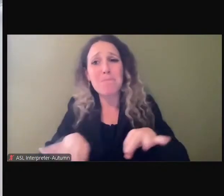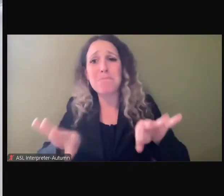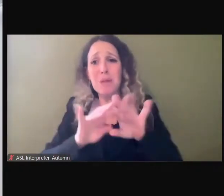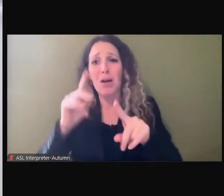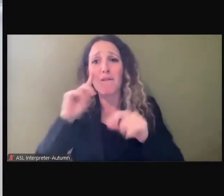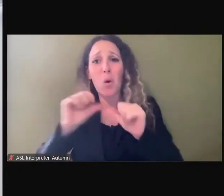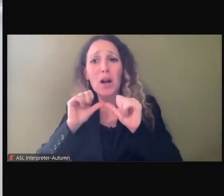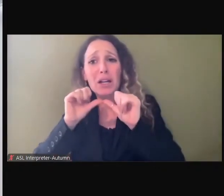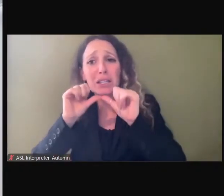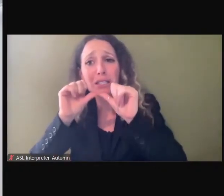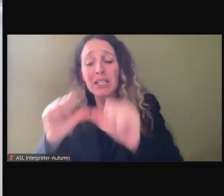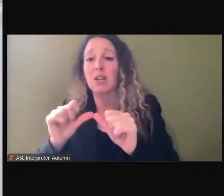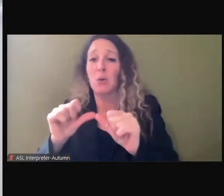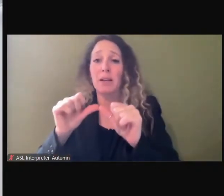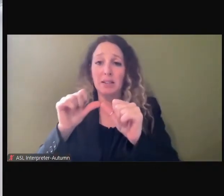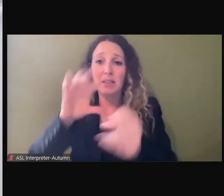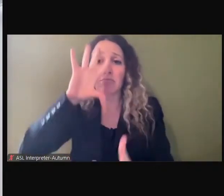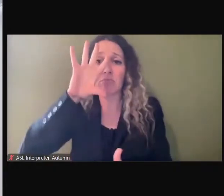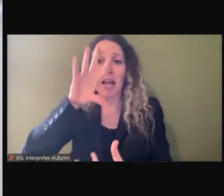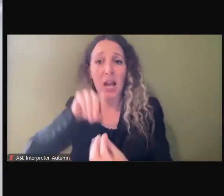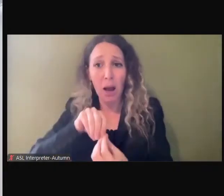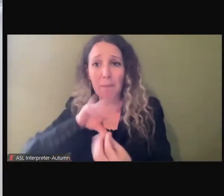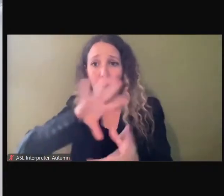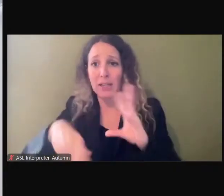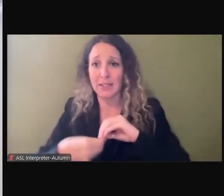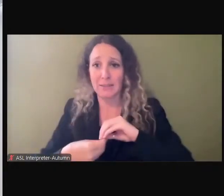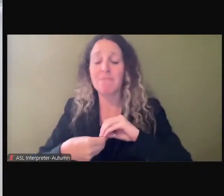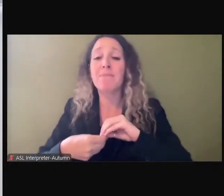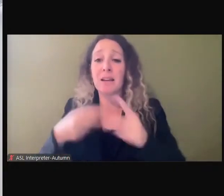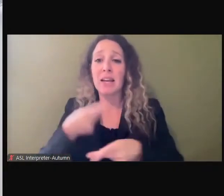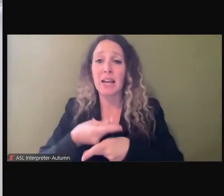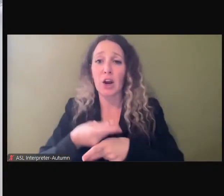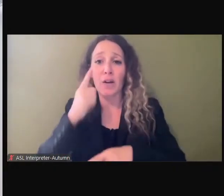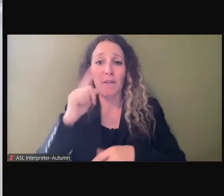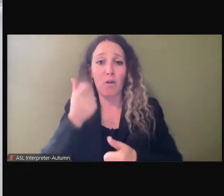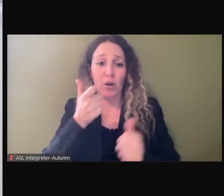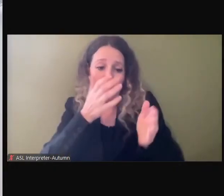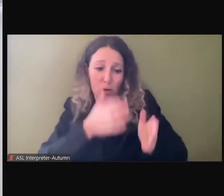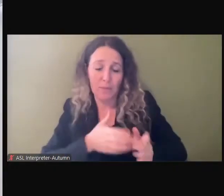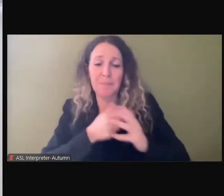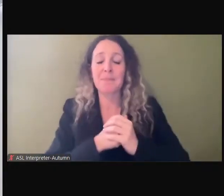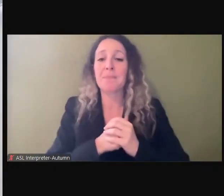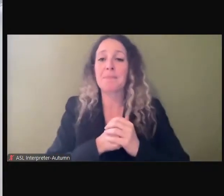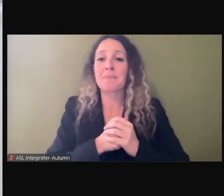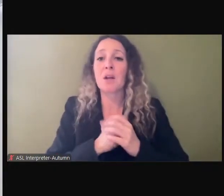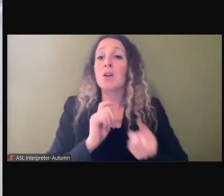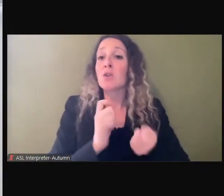and comprehensive care. By advocating for these policies at the state level, the ATA